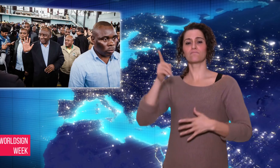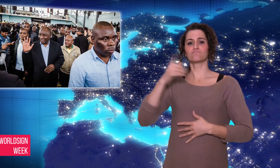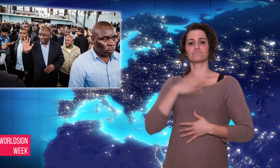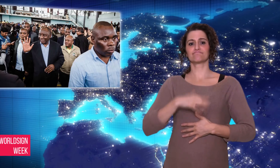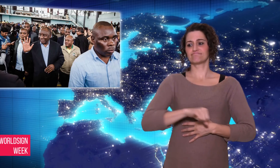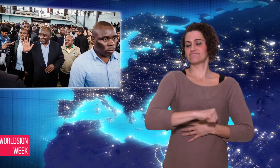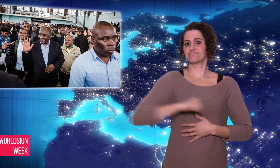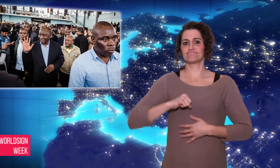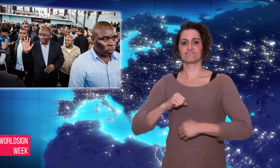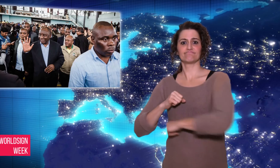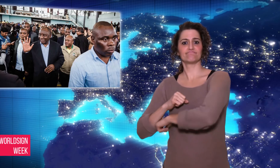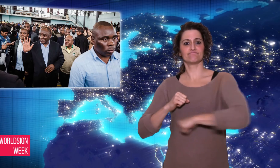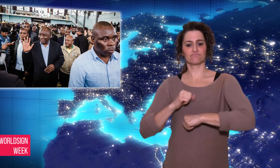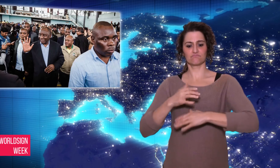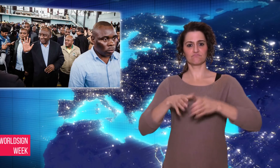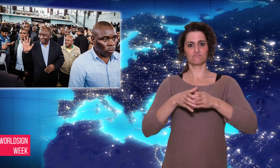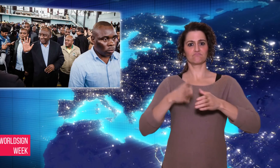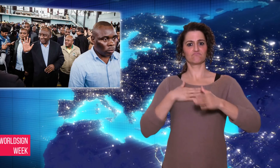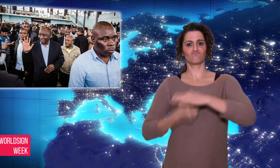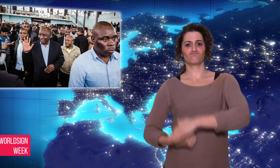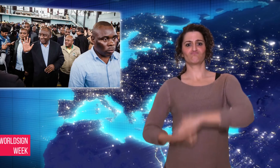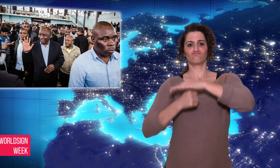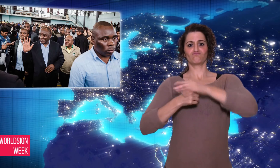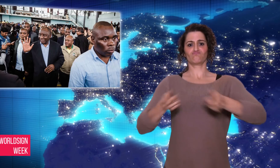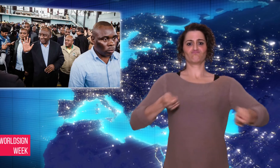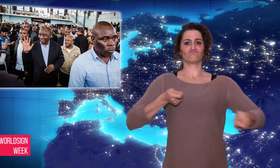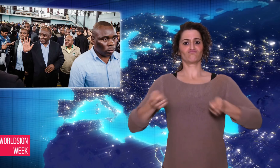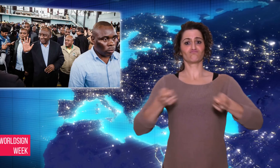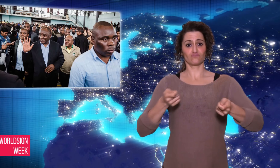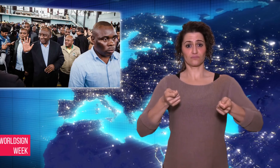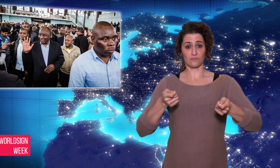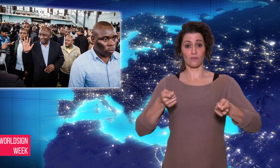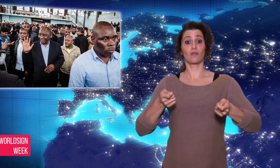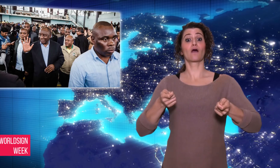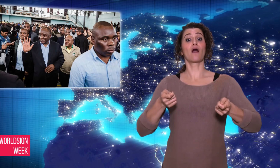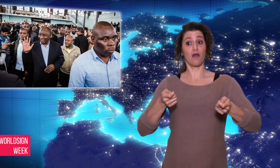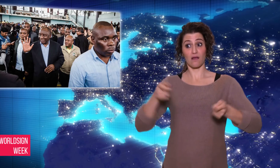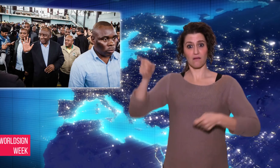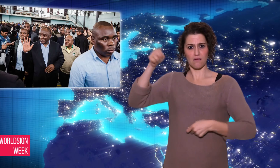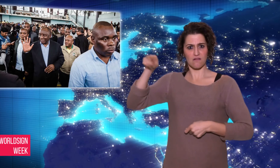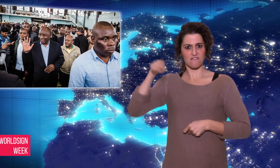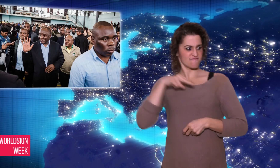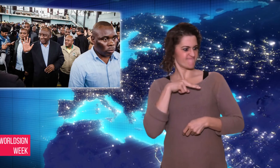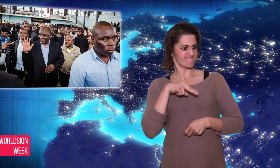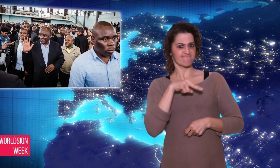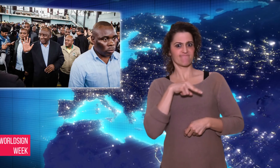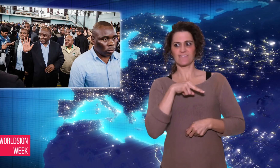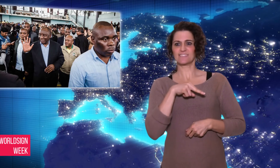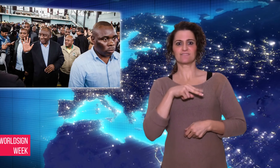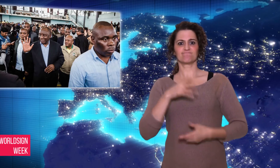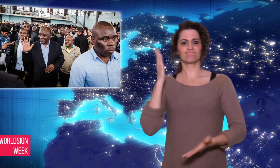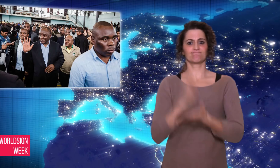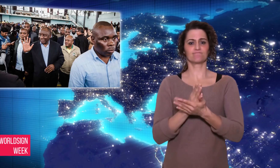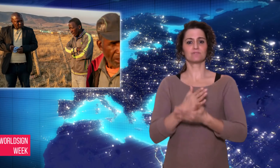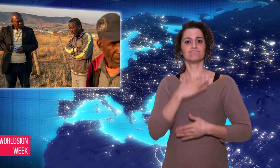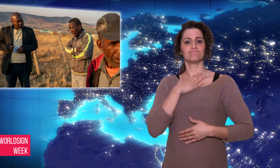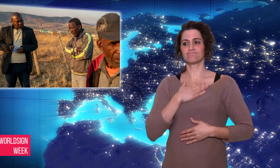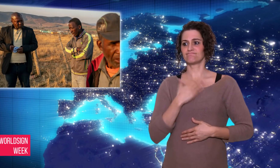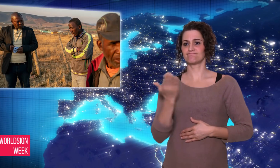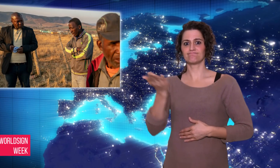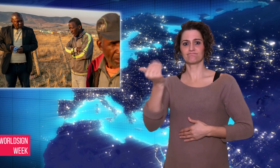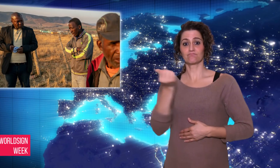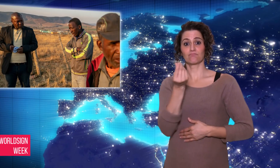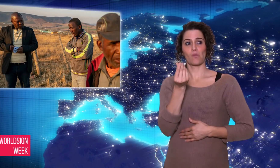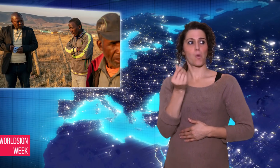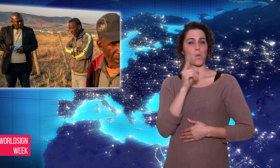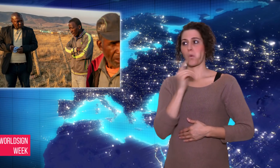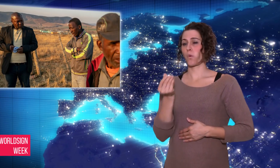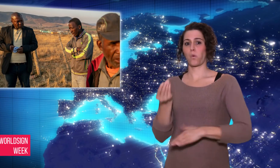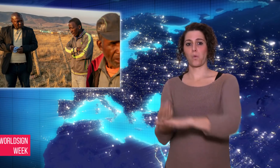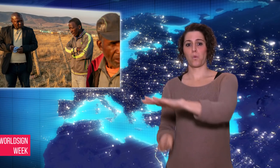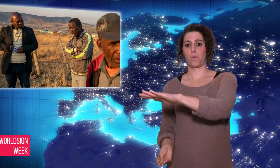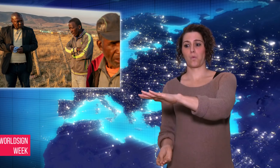hiding for acting as a whistleblower,